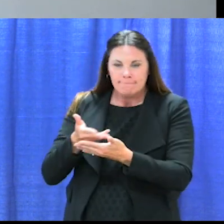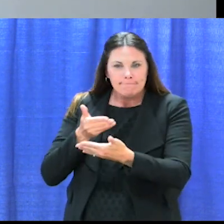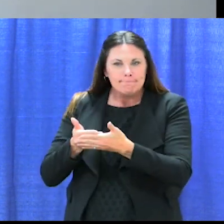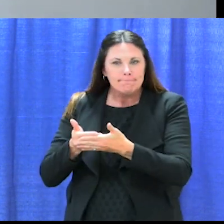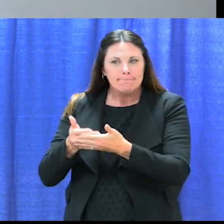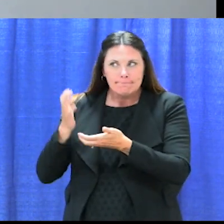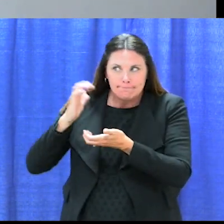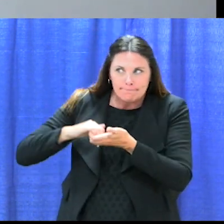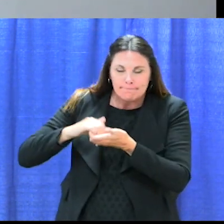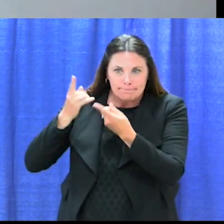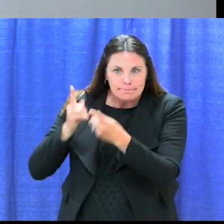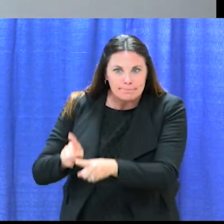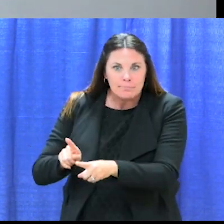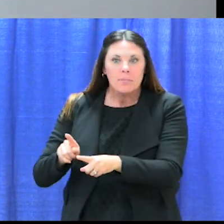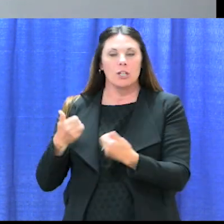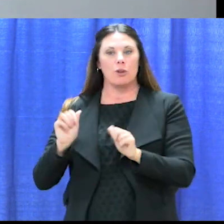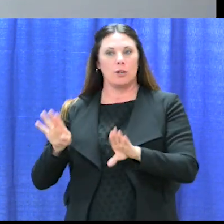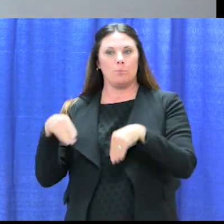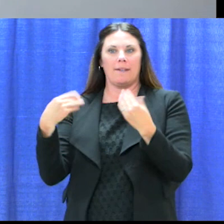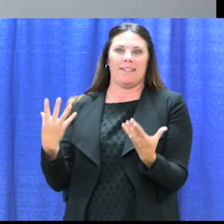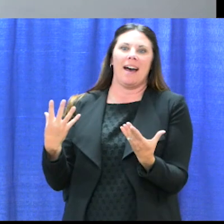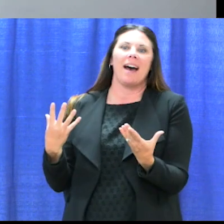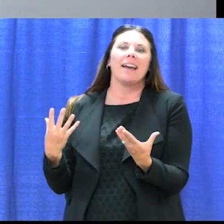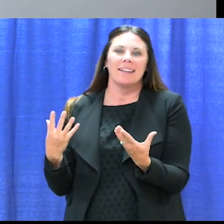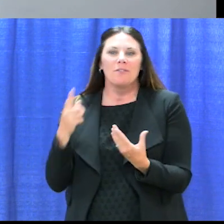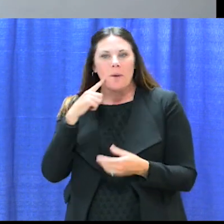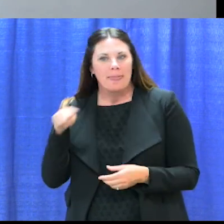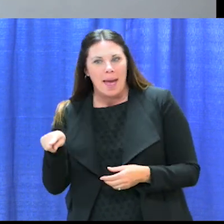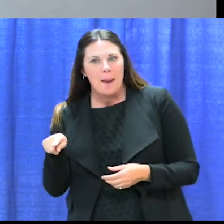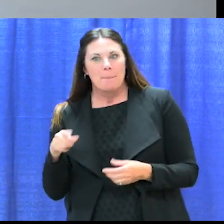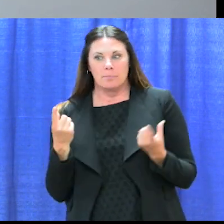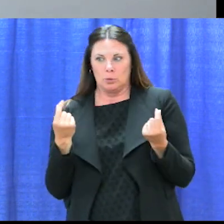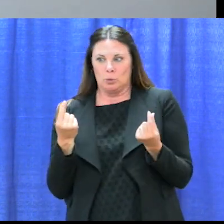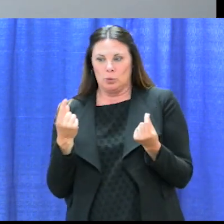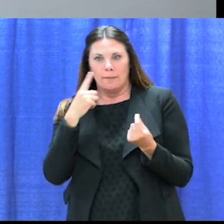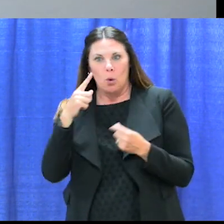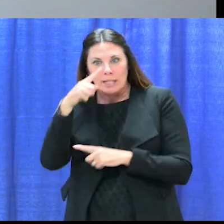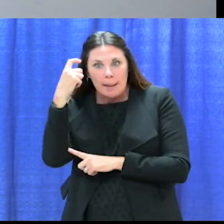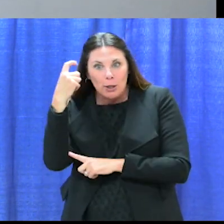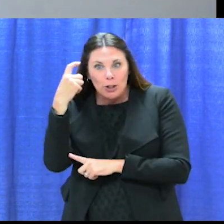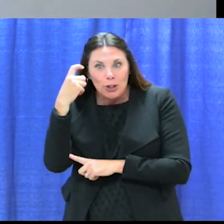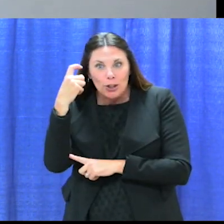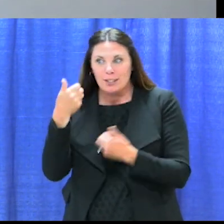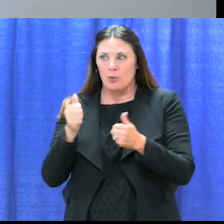them to be able to have some credits things that they needed over the summer for our students to be able to complete.